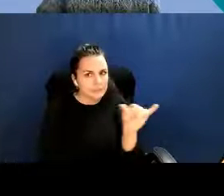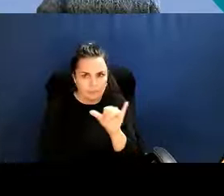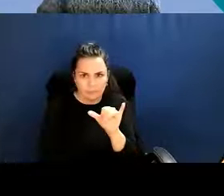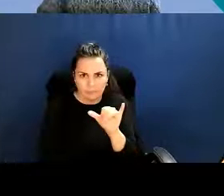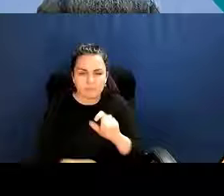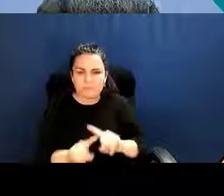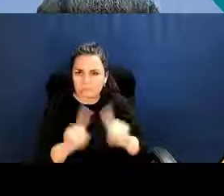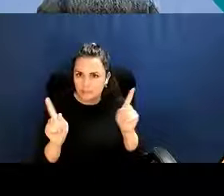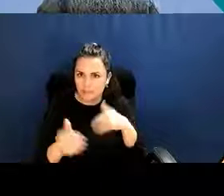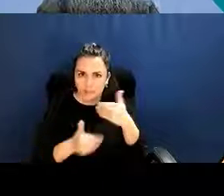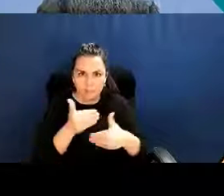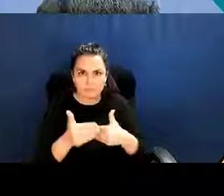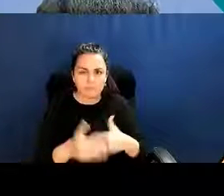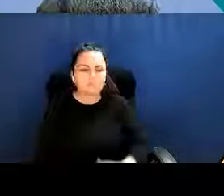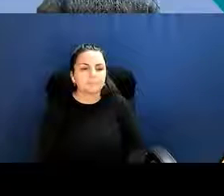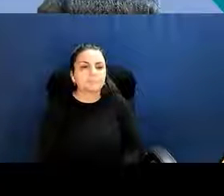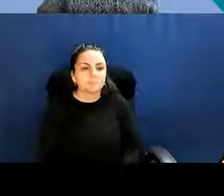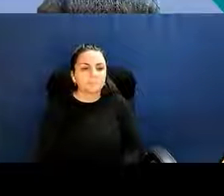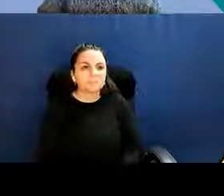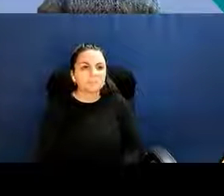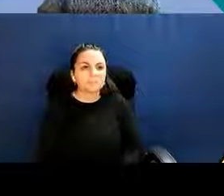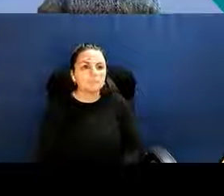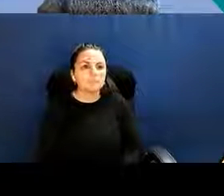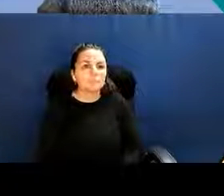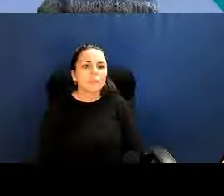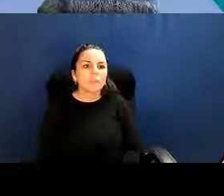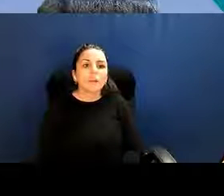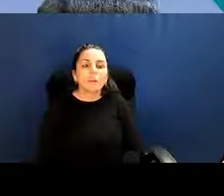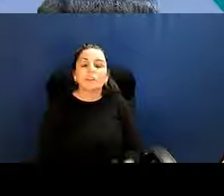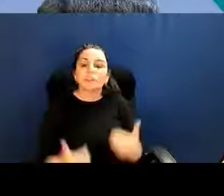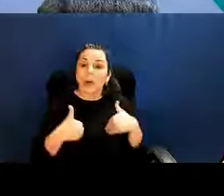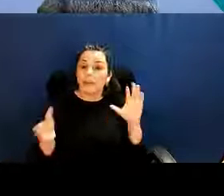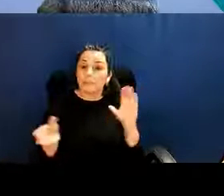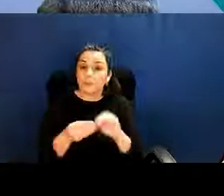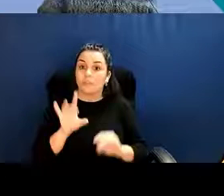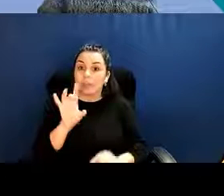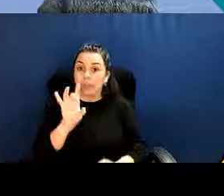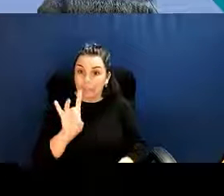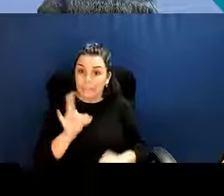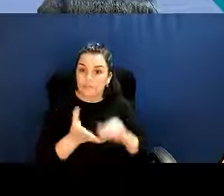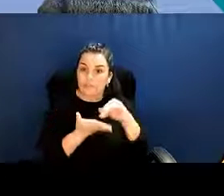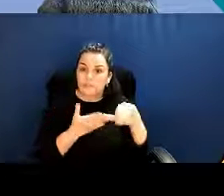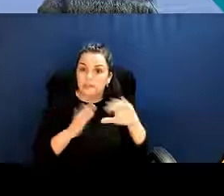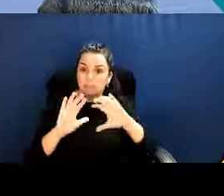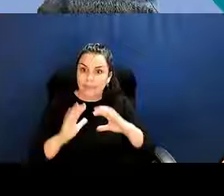Okay, now these are the eight exempt categories that you can find in the revised common rule.